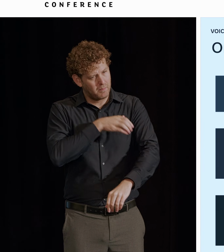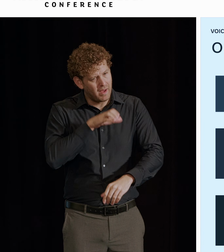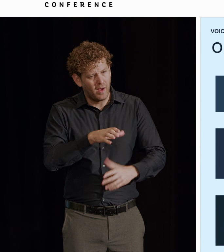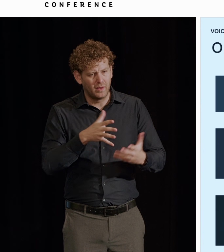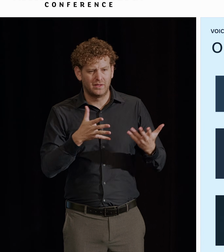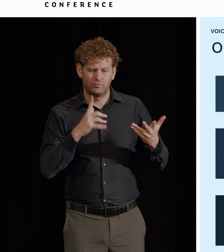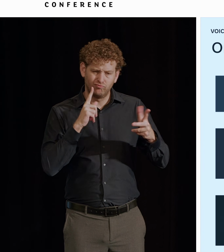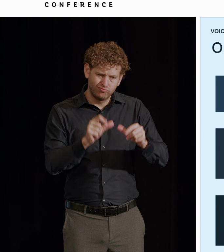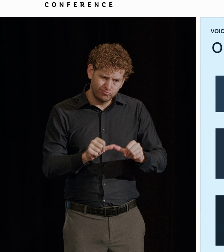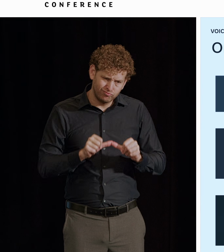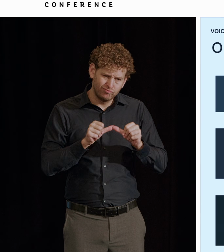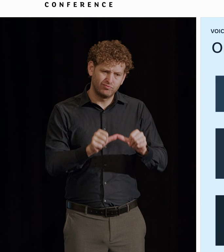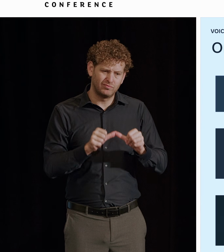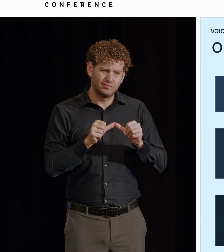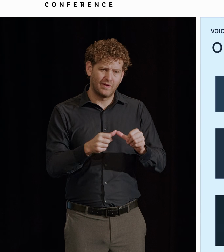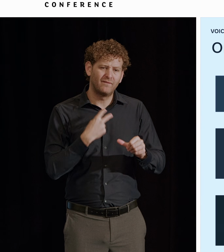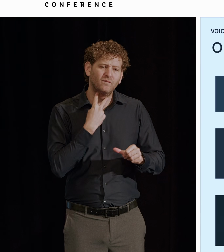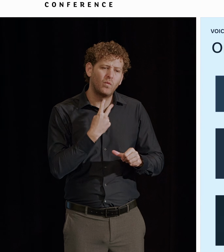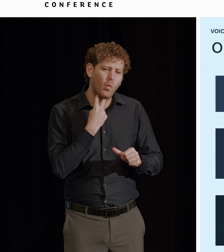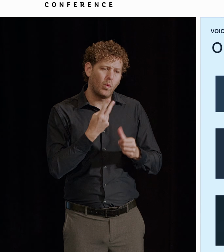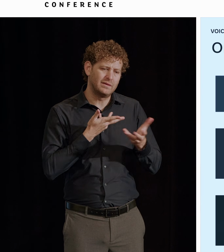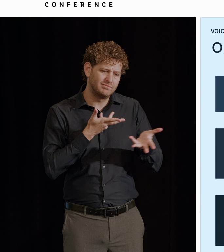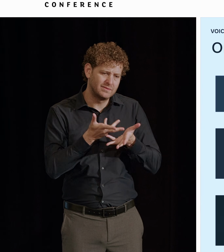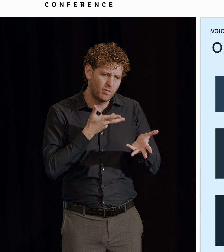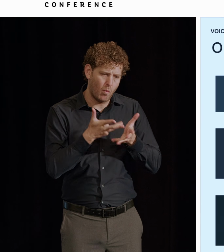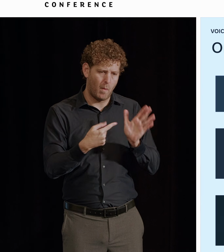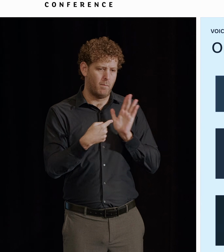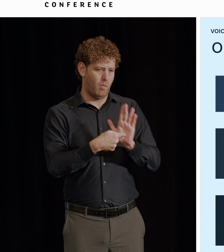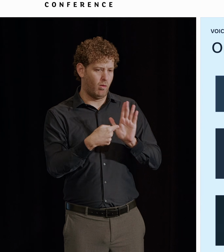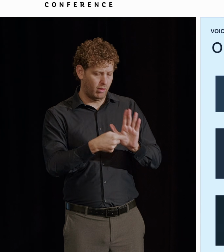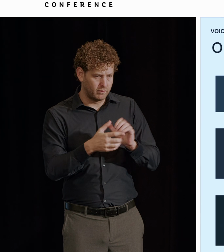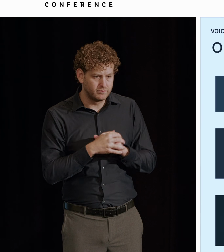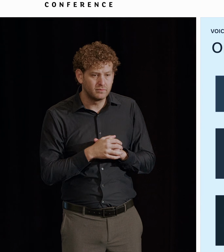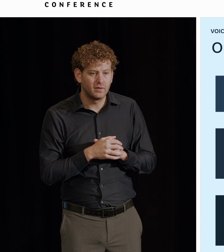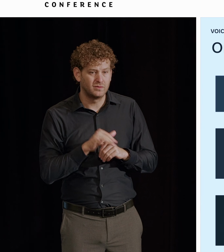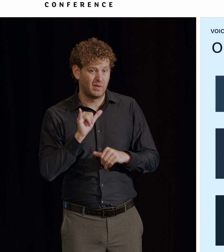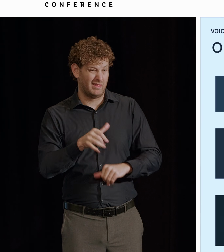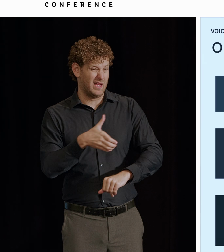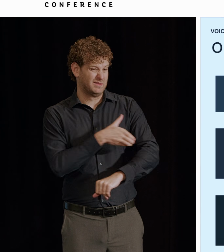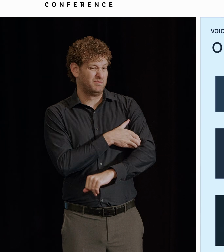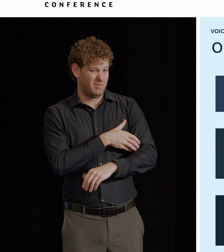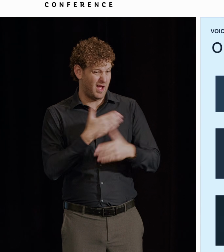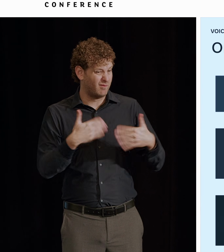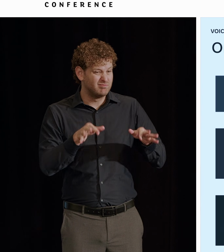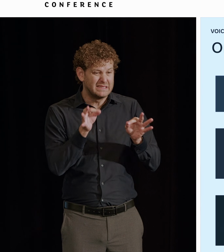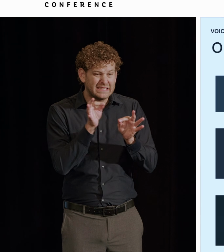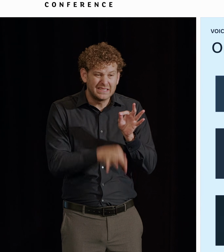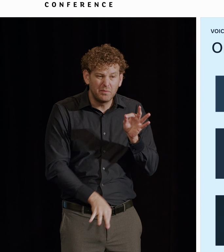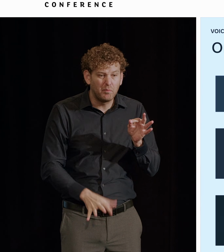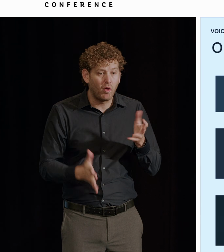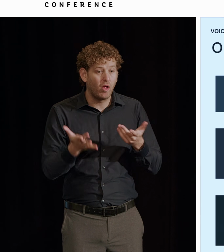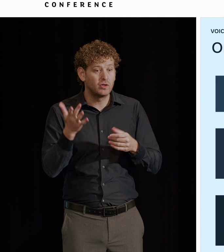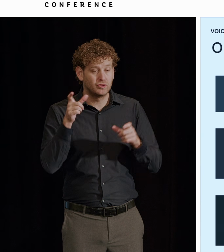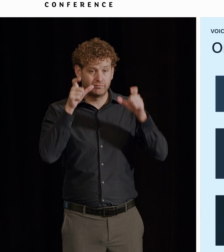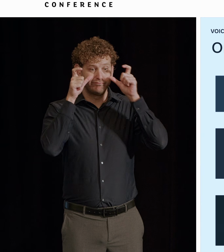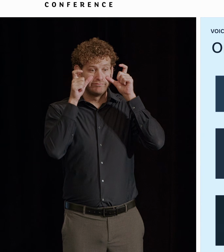So now it's very powerful when you can just use a simple command such as Be My Eyes with,